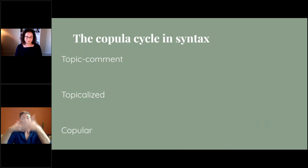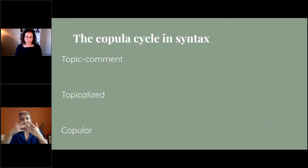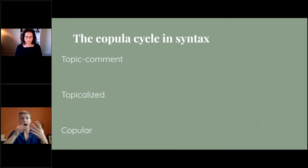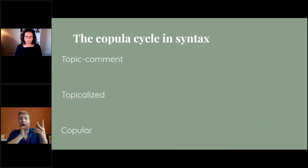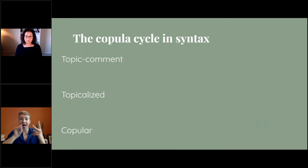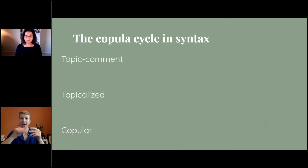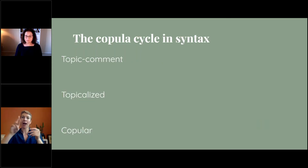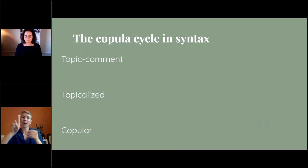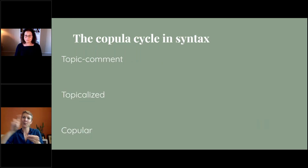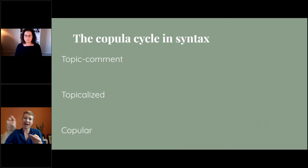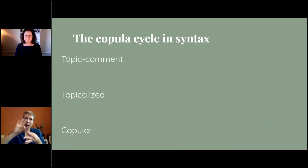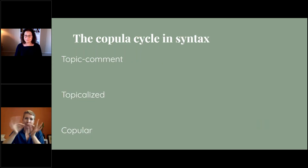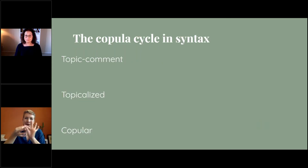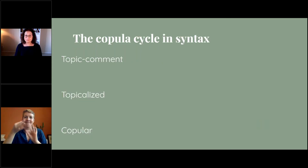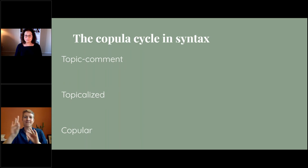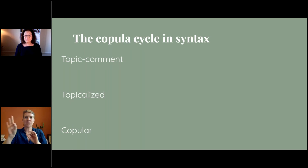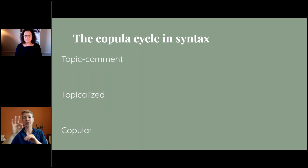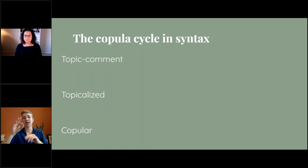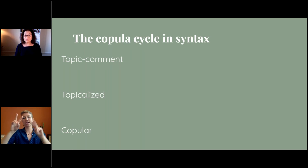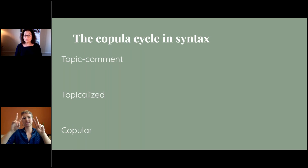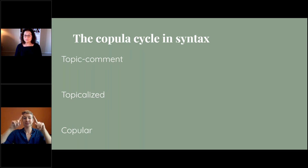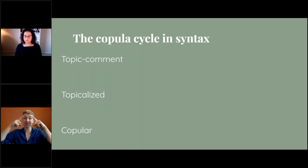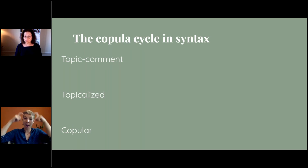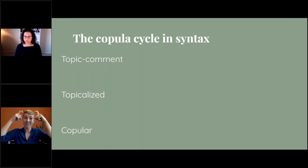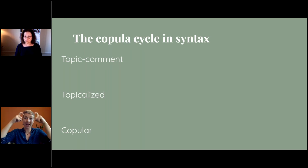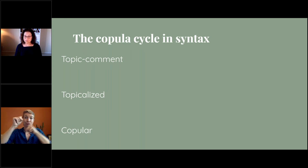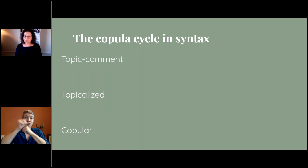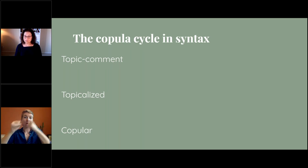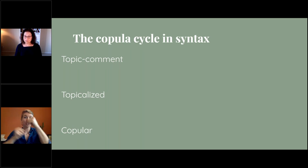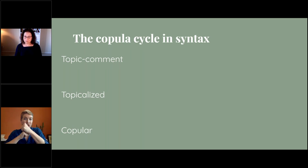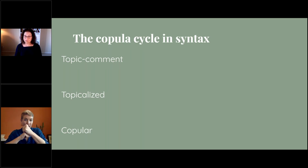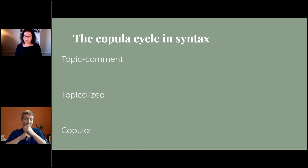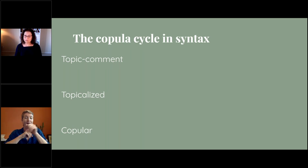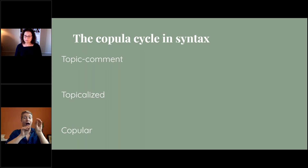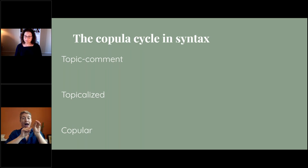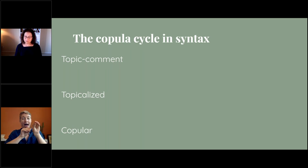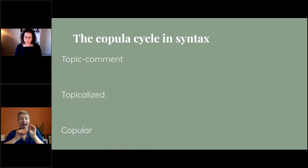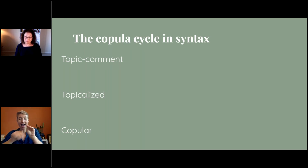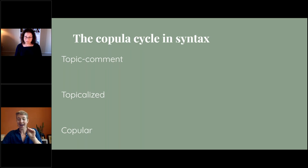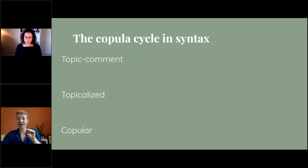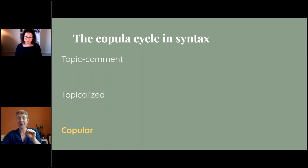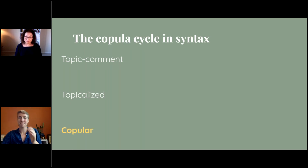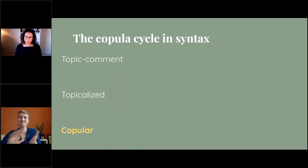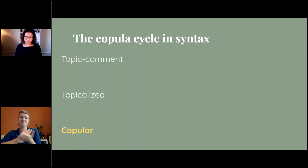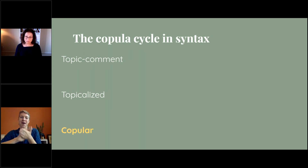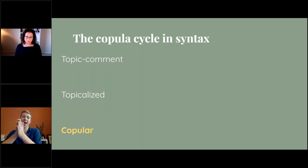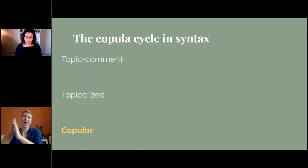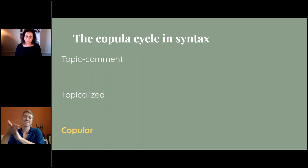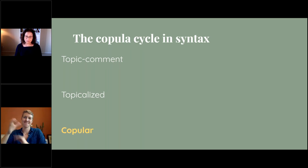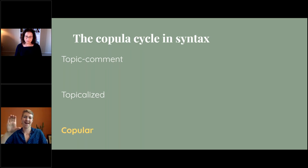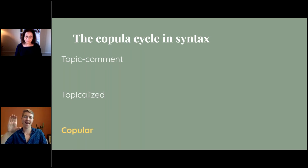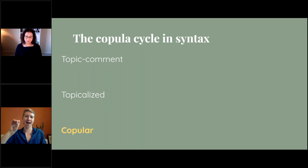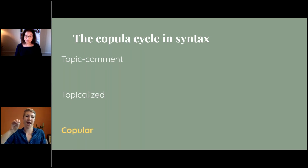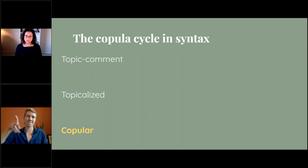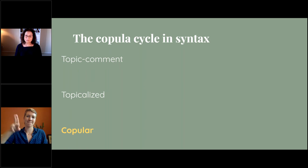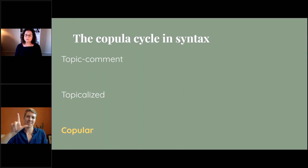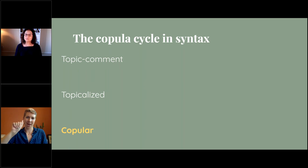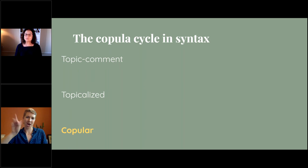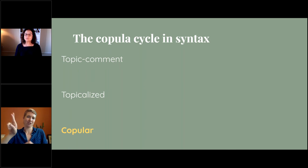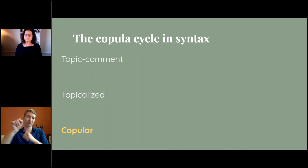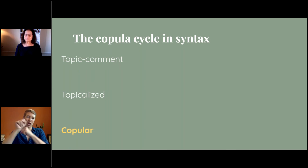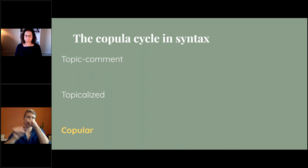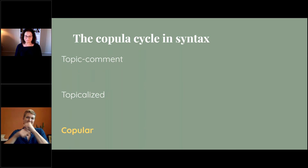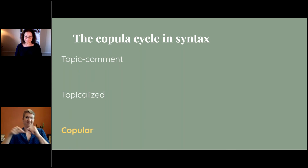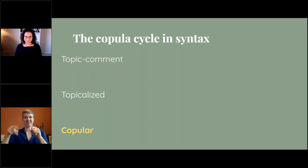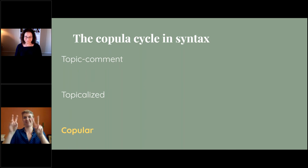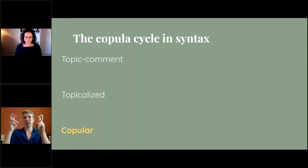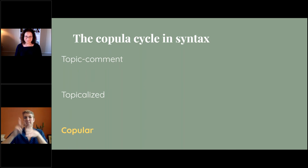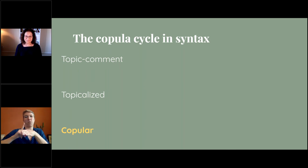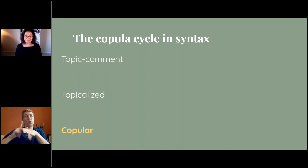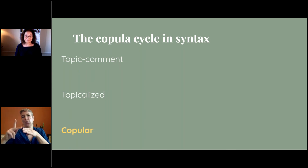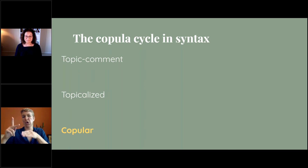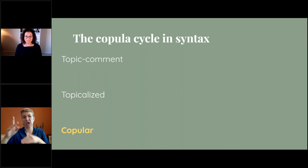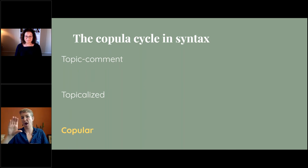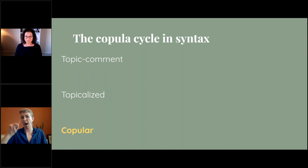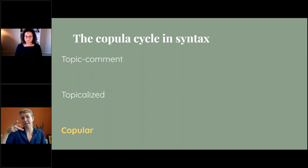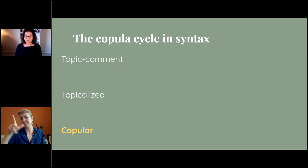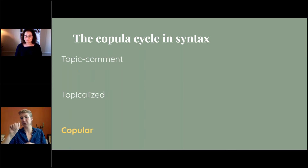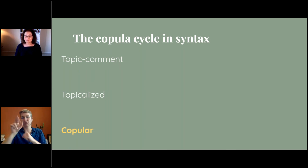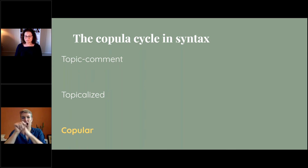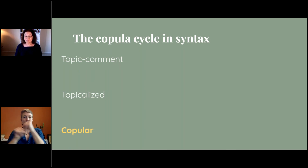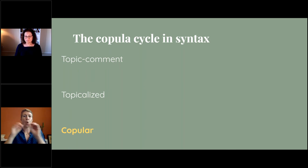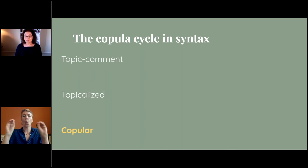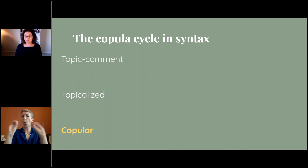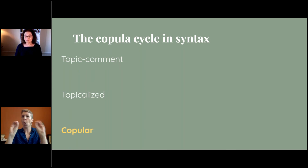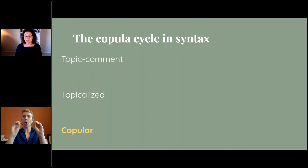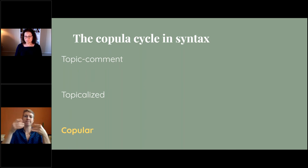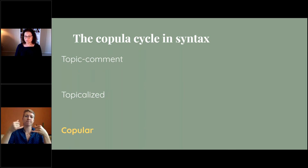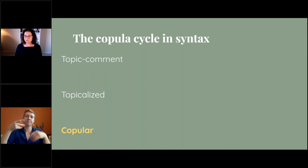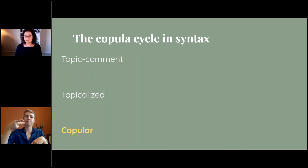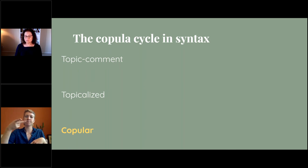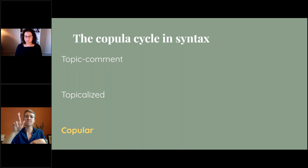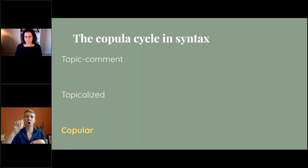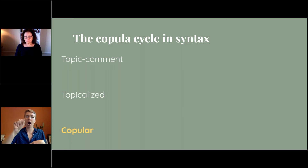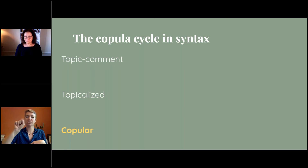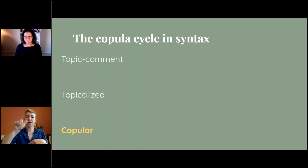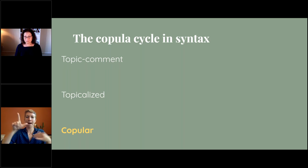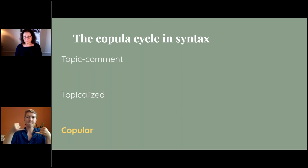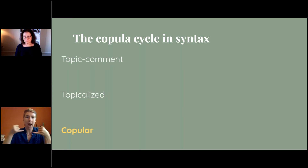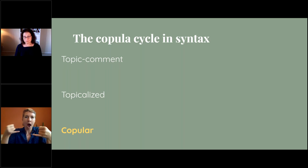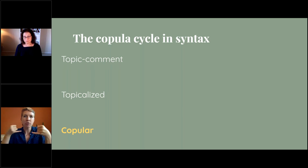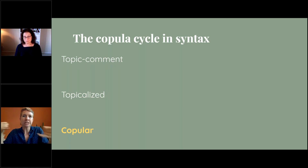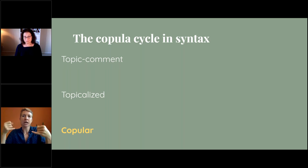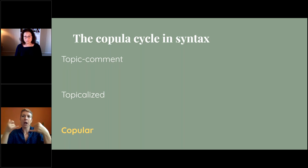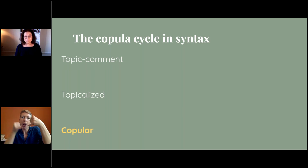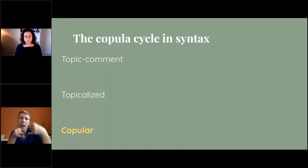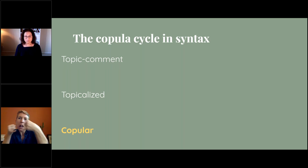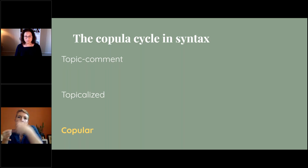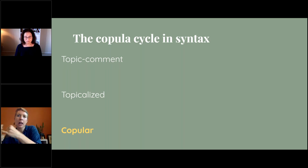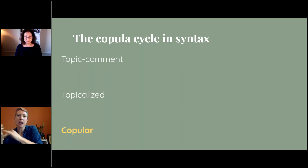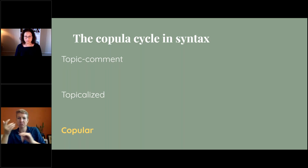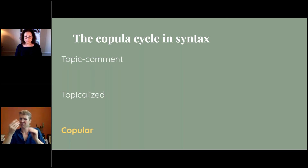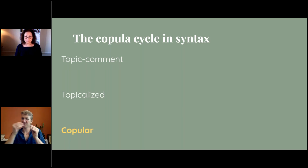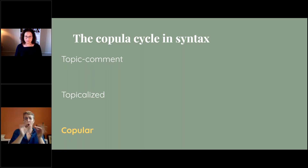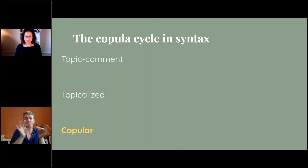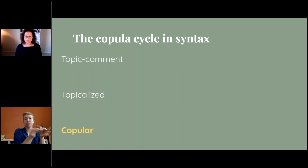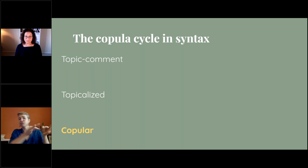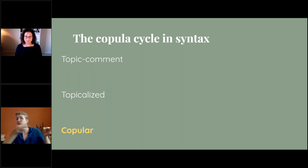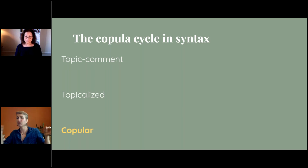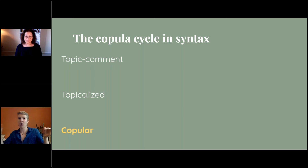So through time, and through language change, and reinterpretation of topicalized structures, that is where we see this copular structure, with it becoming this pure copular structure with no phrasal boundaries,